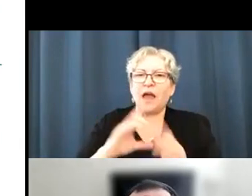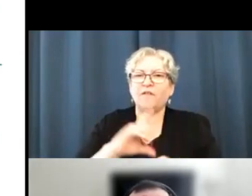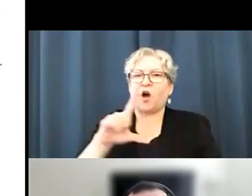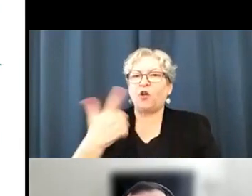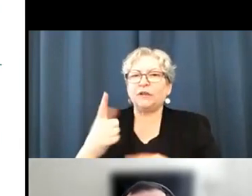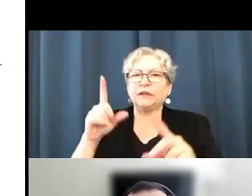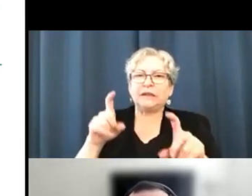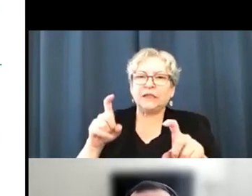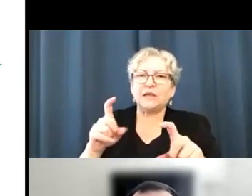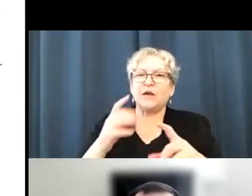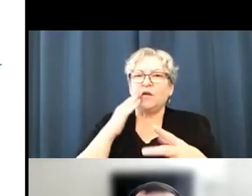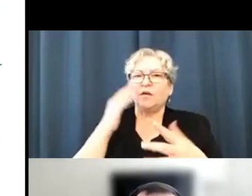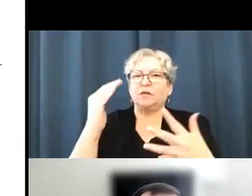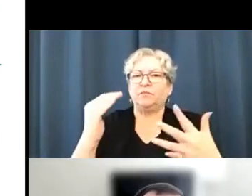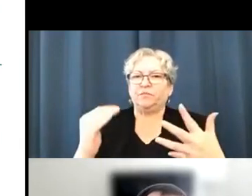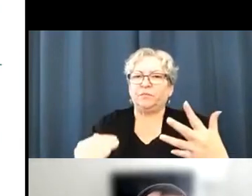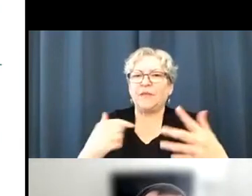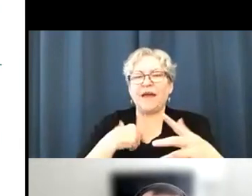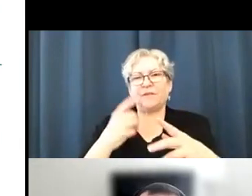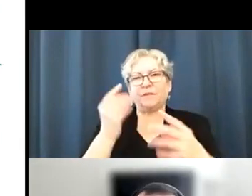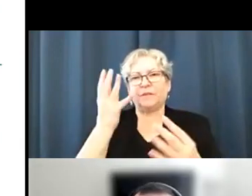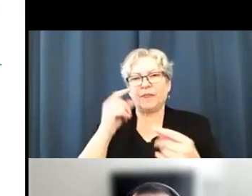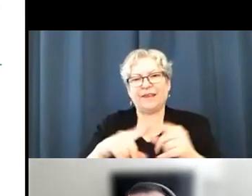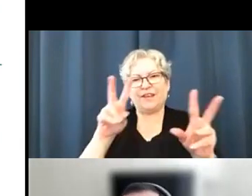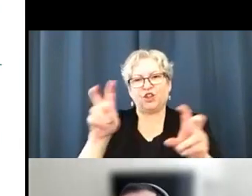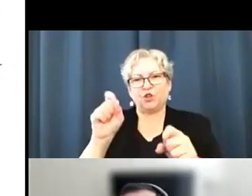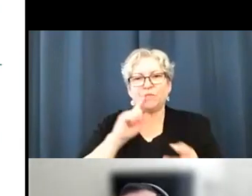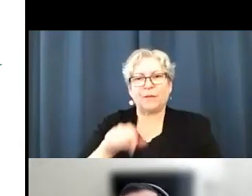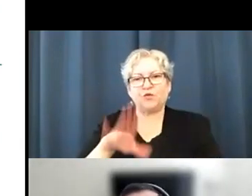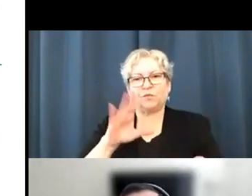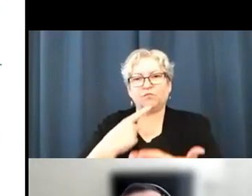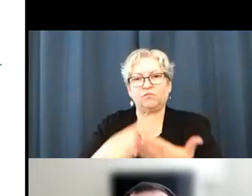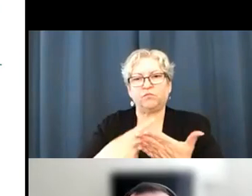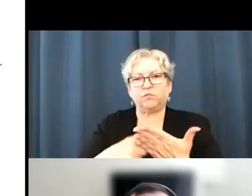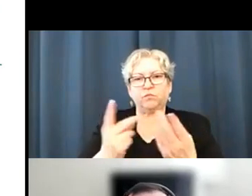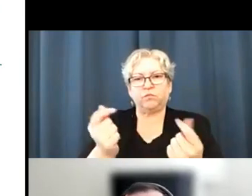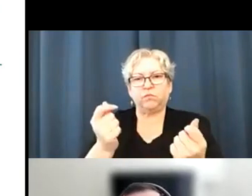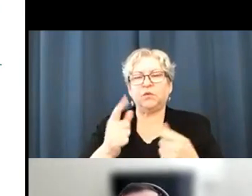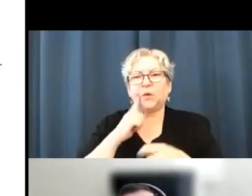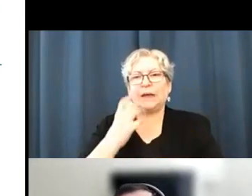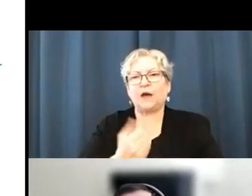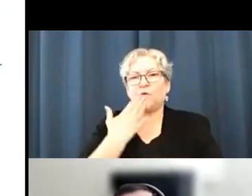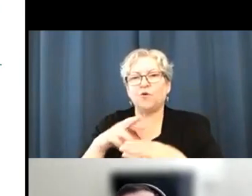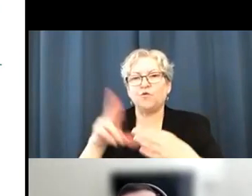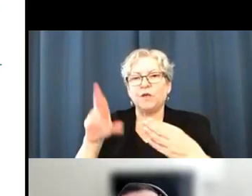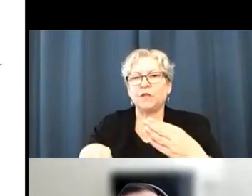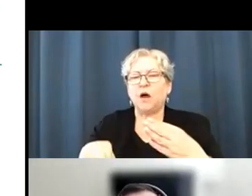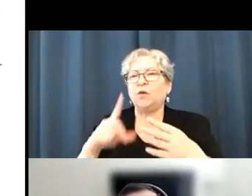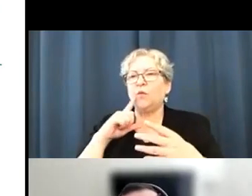elements must have labels. And so, these are all issues that should be addressed. And so, you get a nice output. It's gonna push you in the right direction